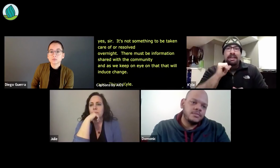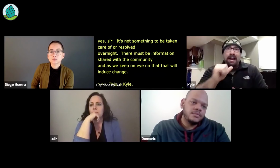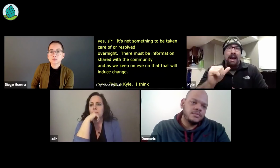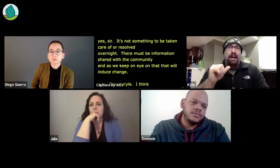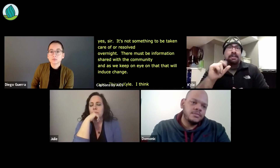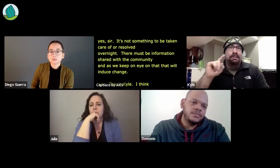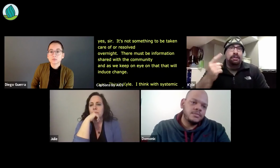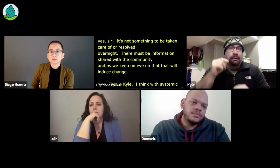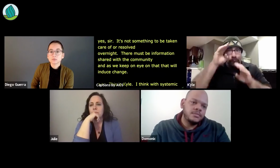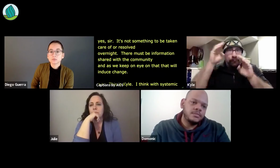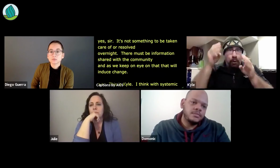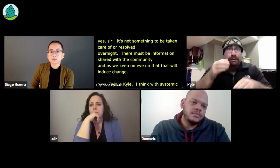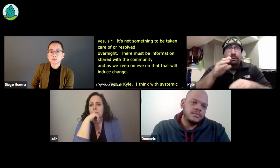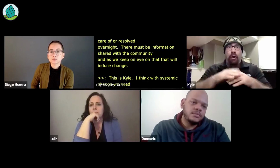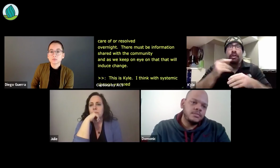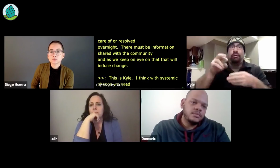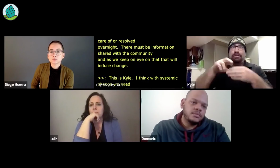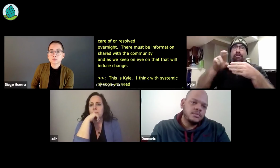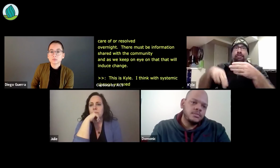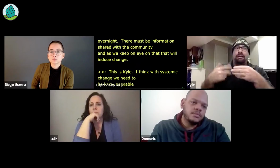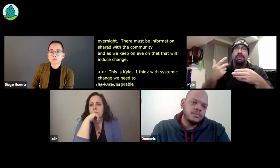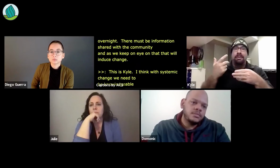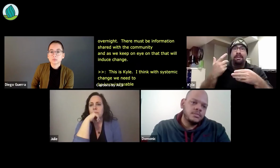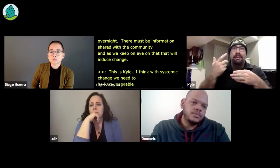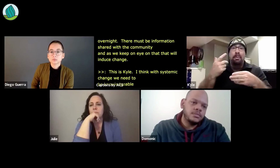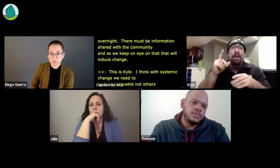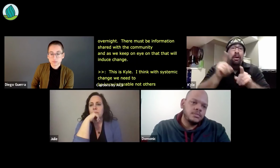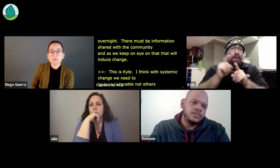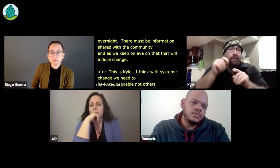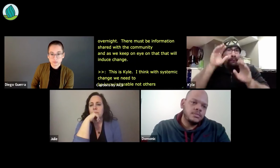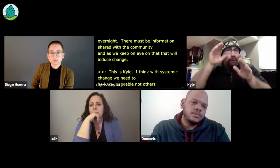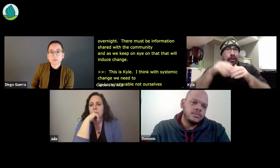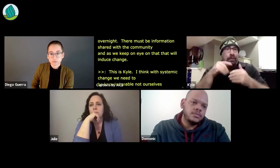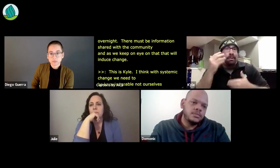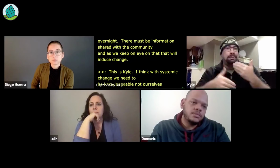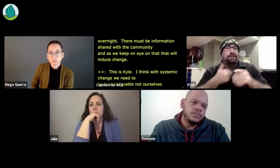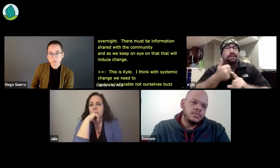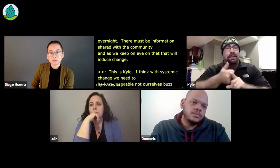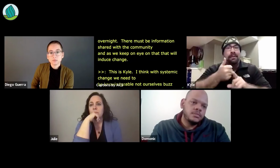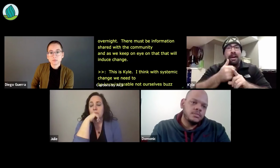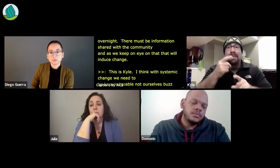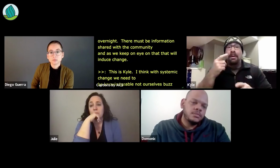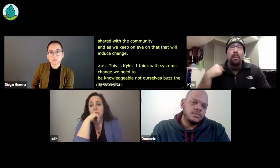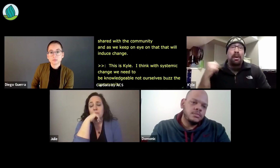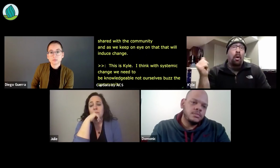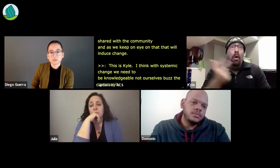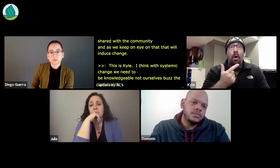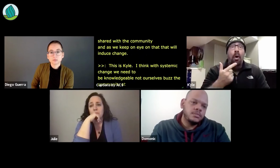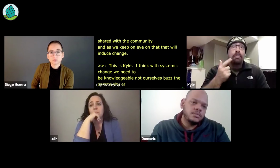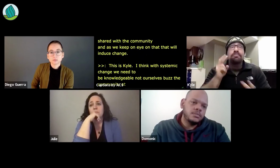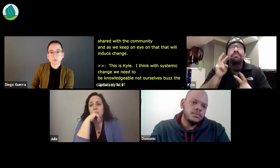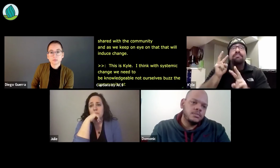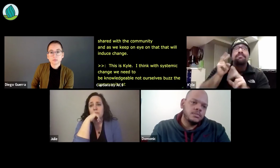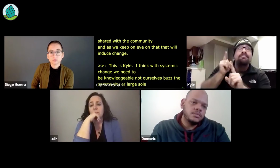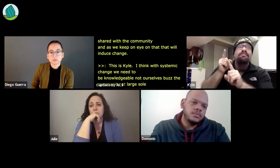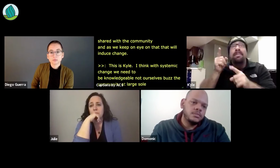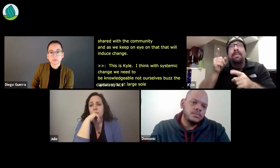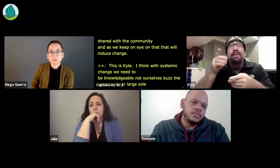not focusing solely on the results. We also need to focus on the process as well. We're all looking to the goal and the end result.